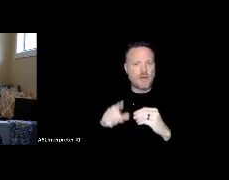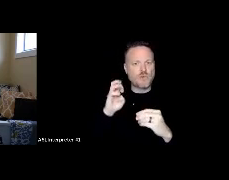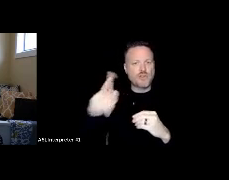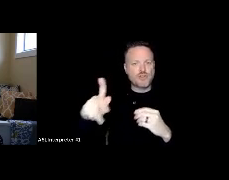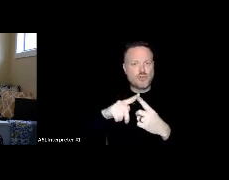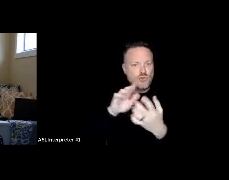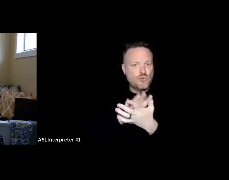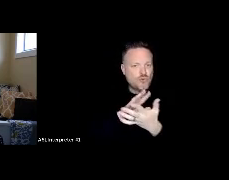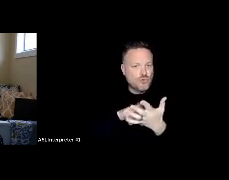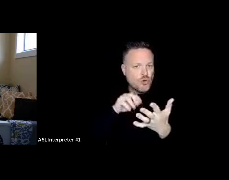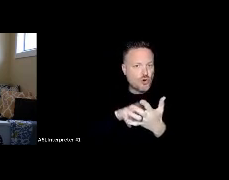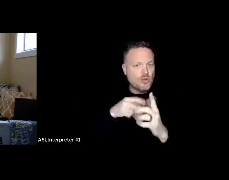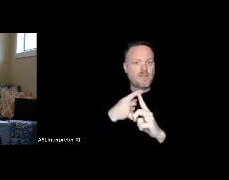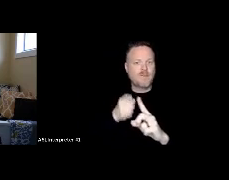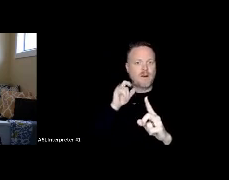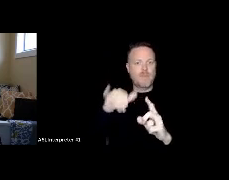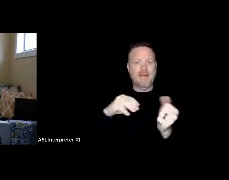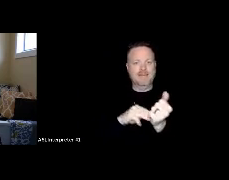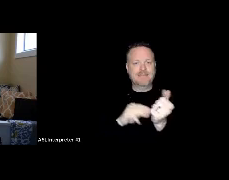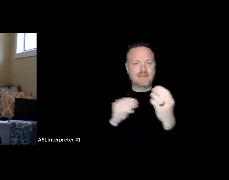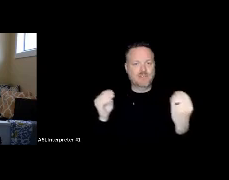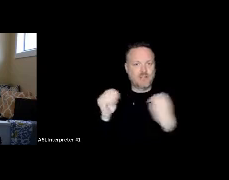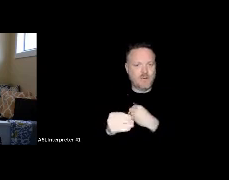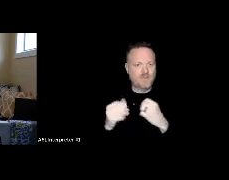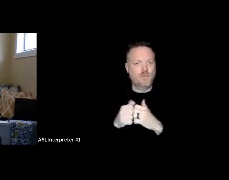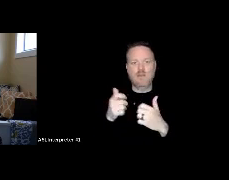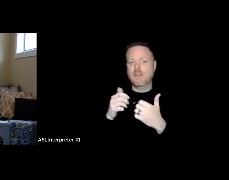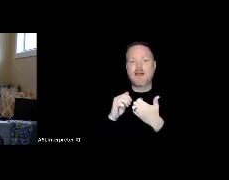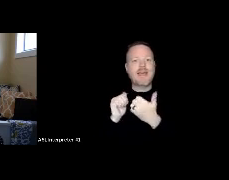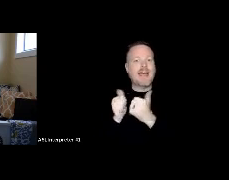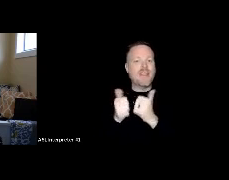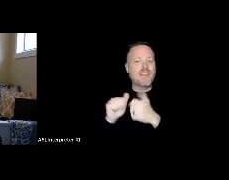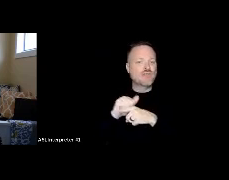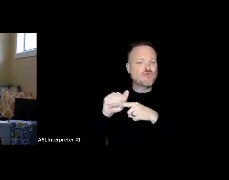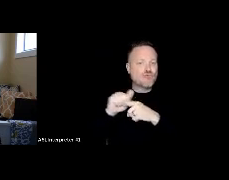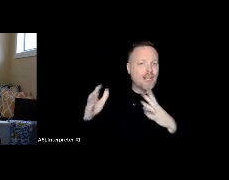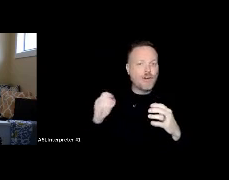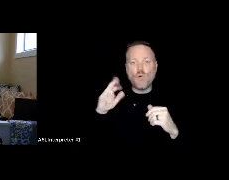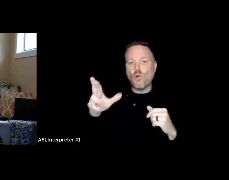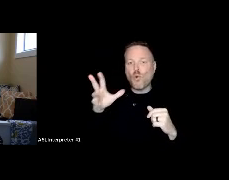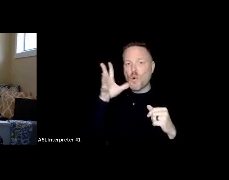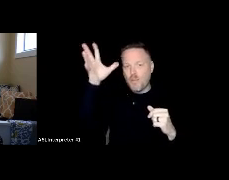from a doctor's office or an athletic trainer or parent who is frustrated with the school.